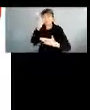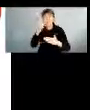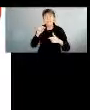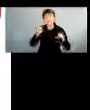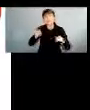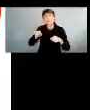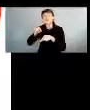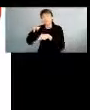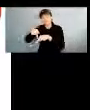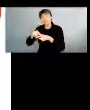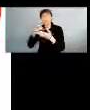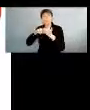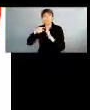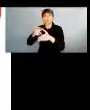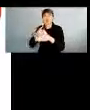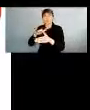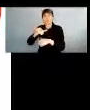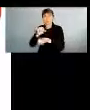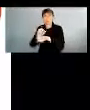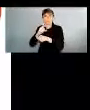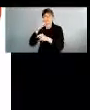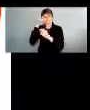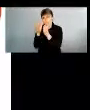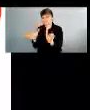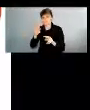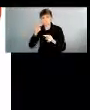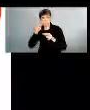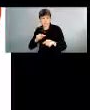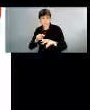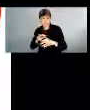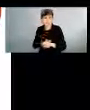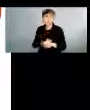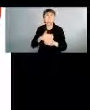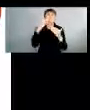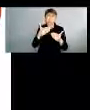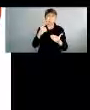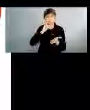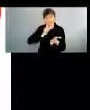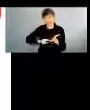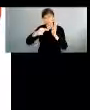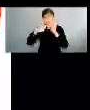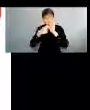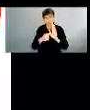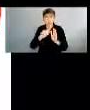So, let’s dig into the criteria statements for each of the three criteria in order to